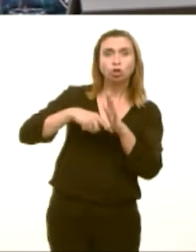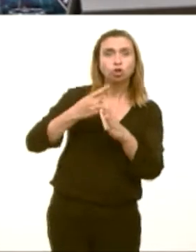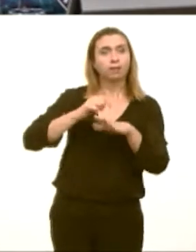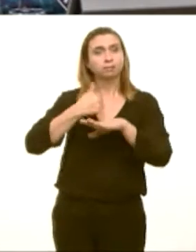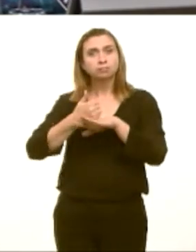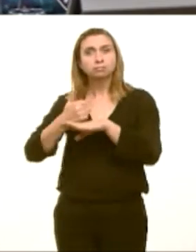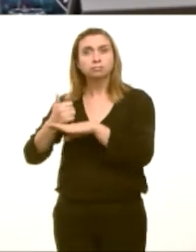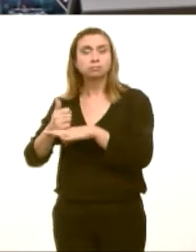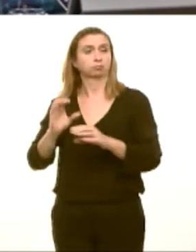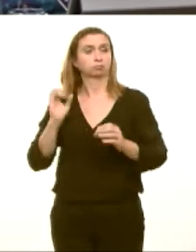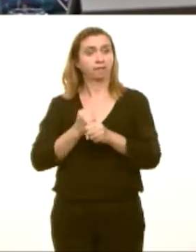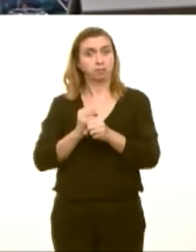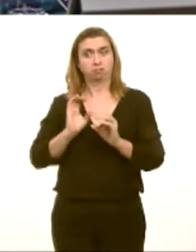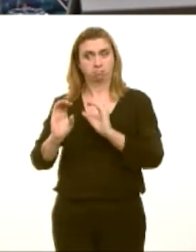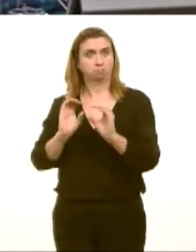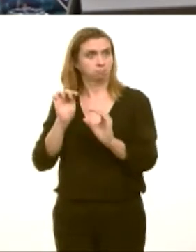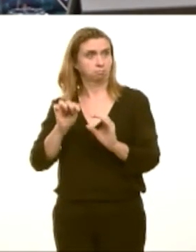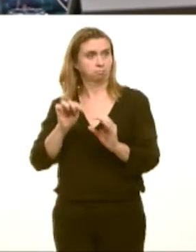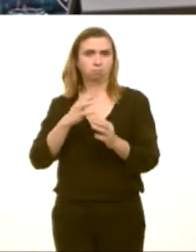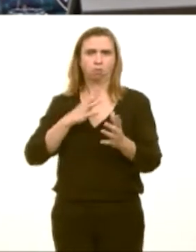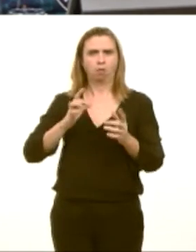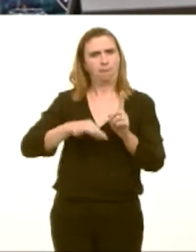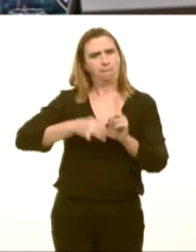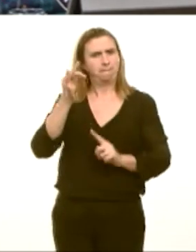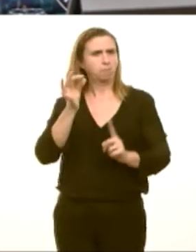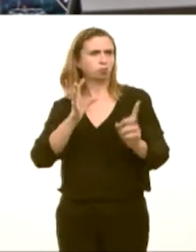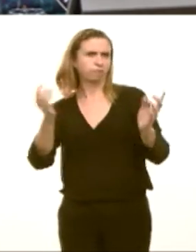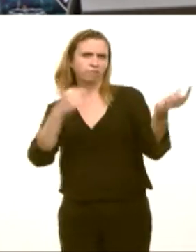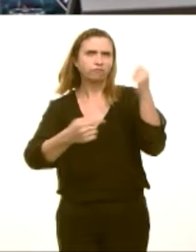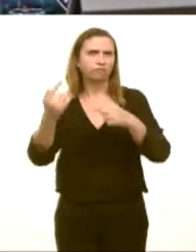The idea is to improve visitor facilities and interpretation at monuments.